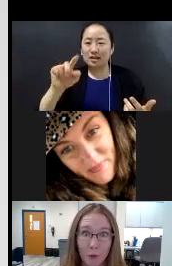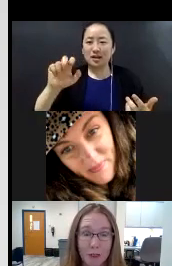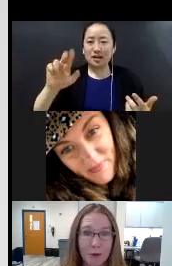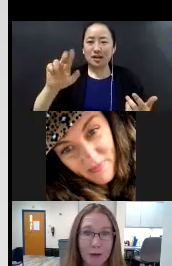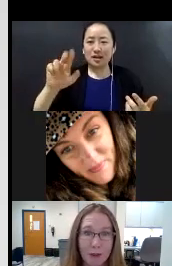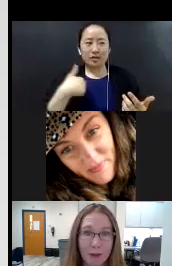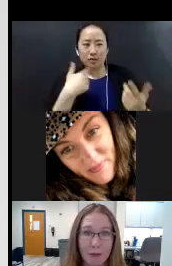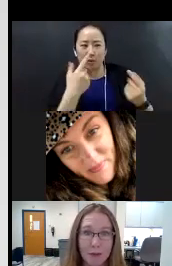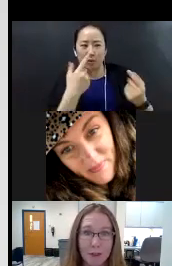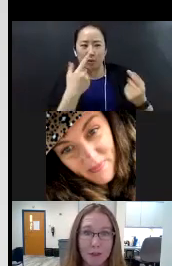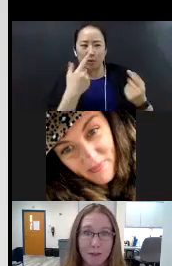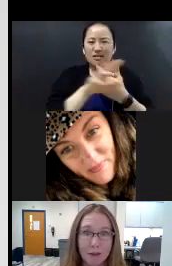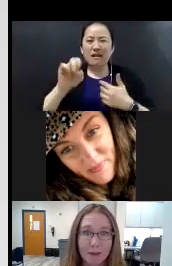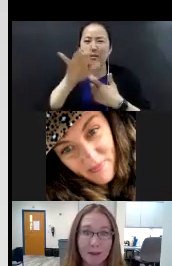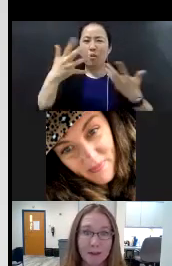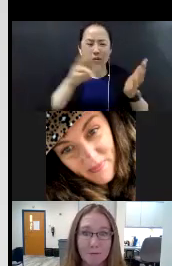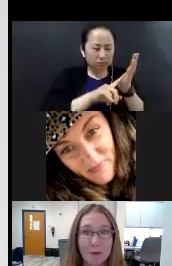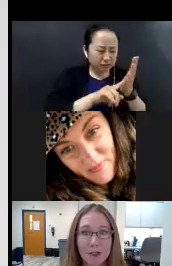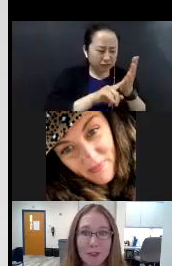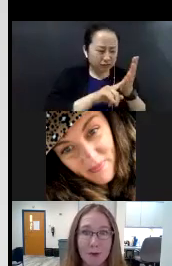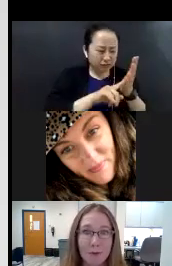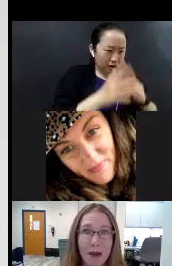OH, NO, WE DON'T HAVE A GOOD METHOD SO WE RAPIDLY